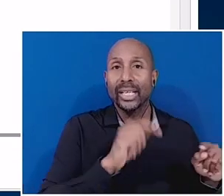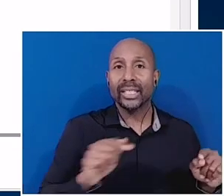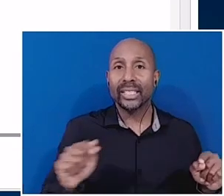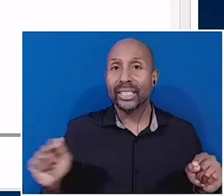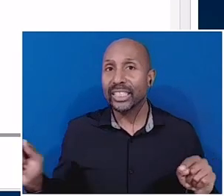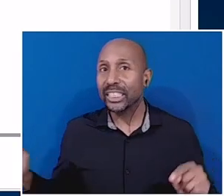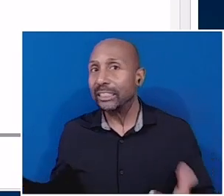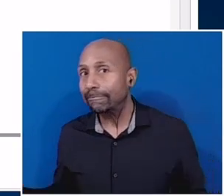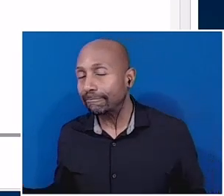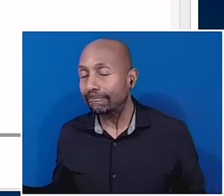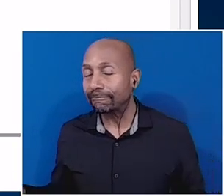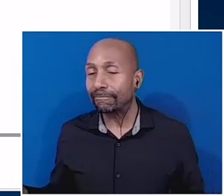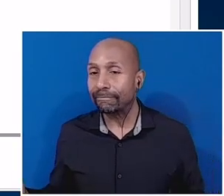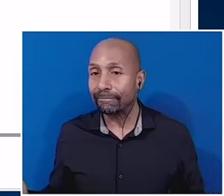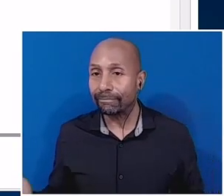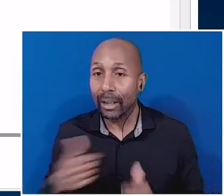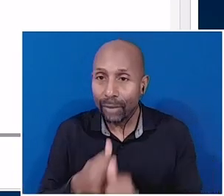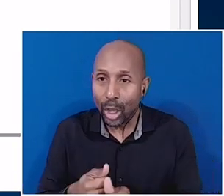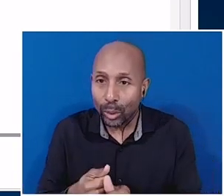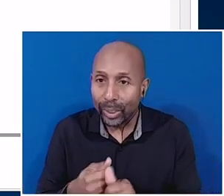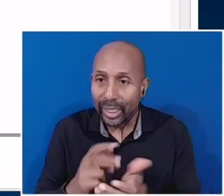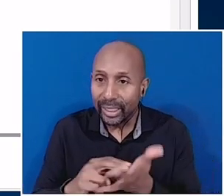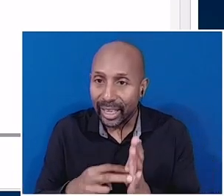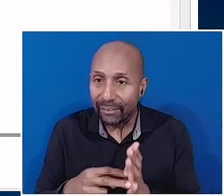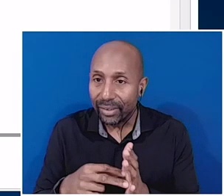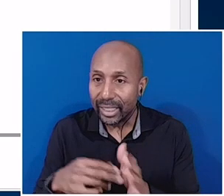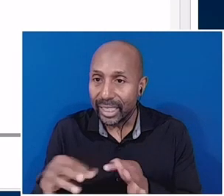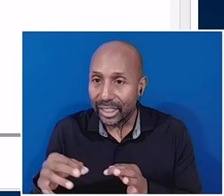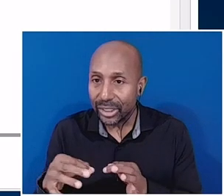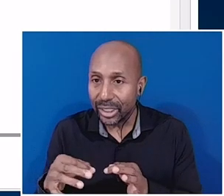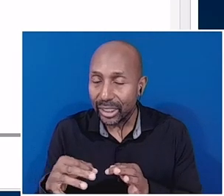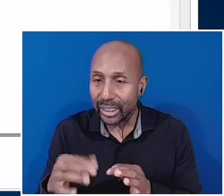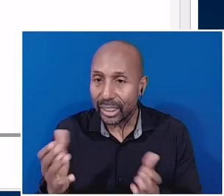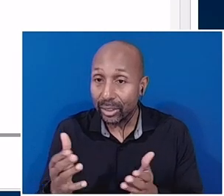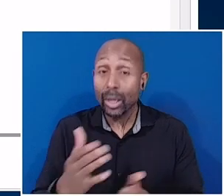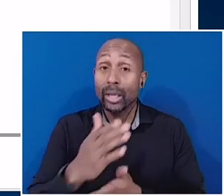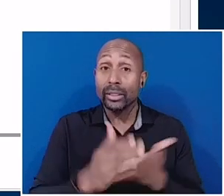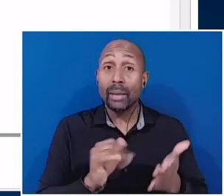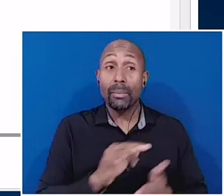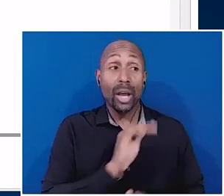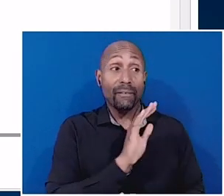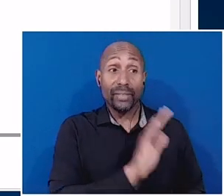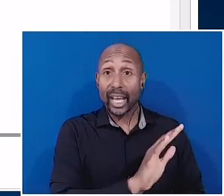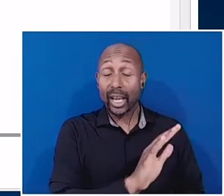provided. Some of those are abroad. Some of those might not be easy to access